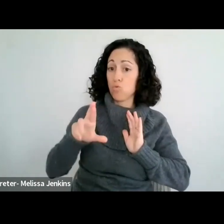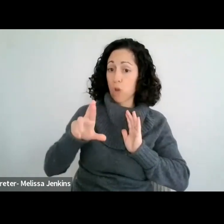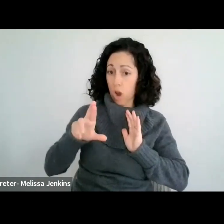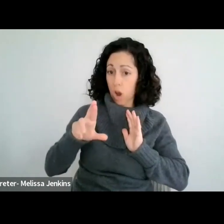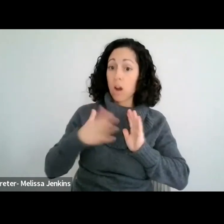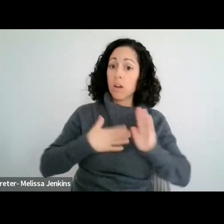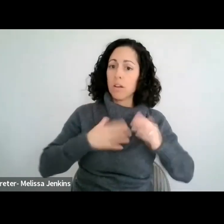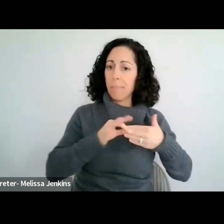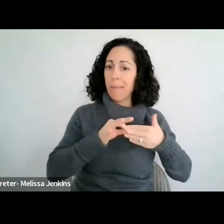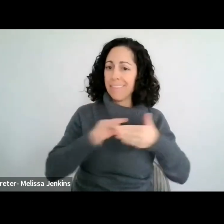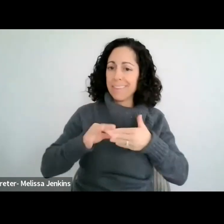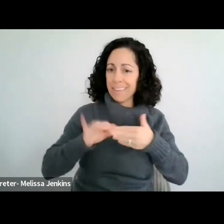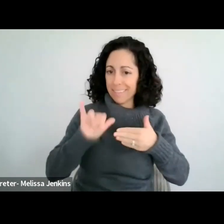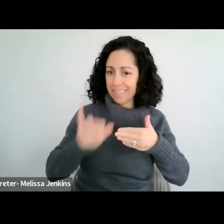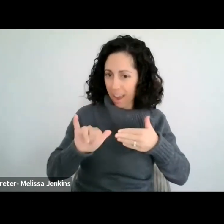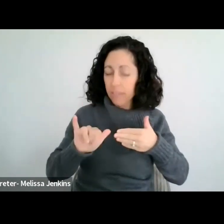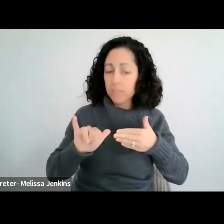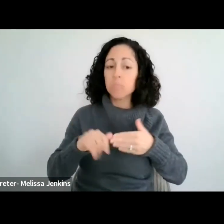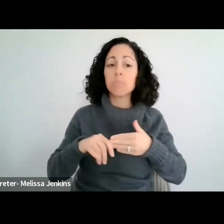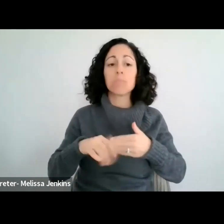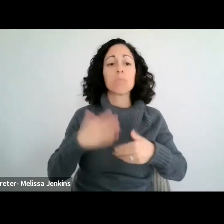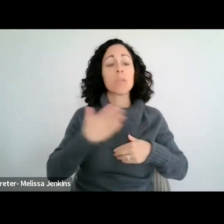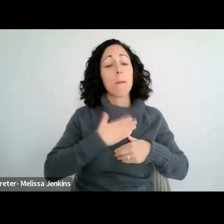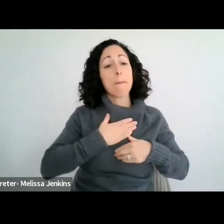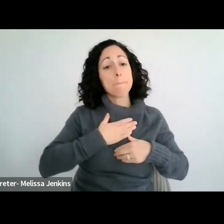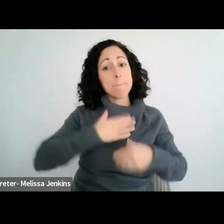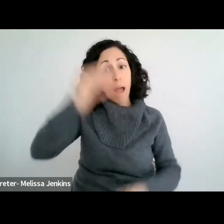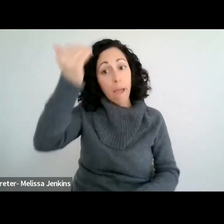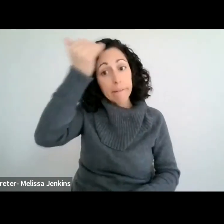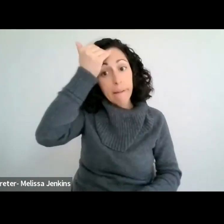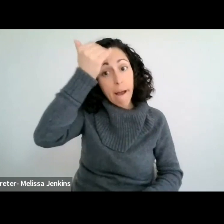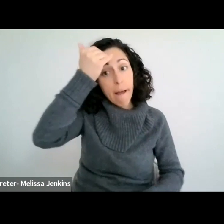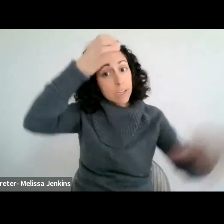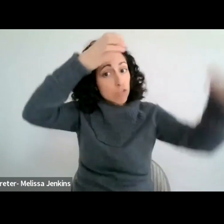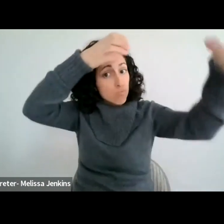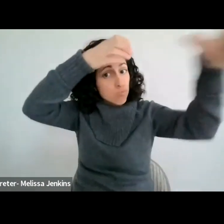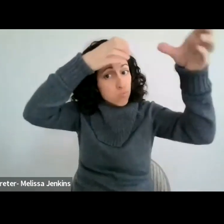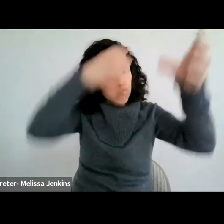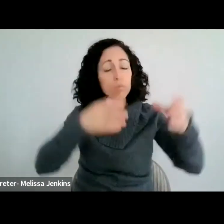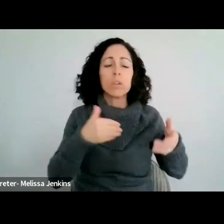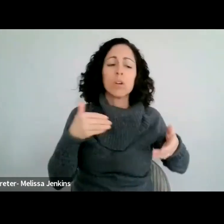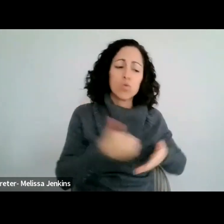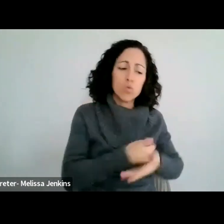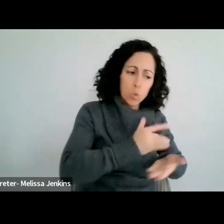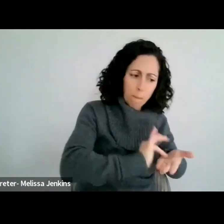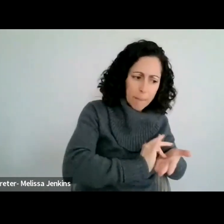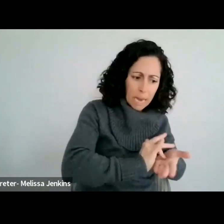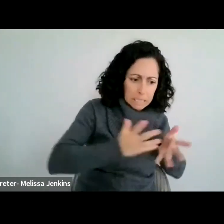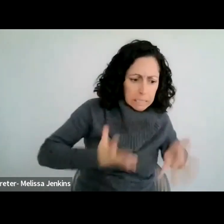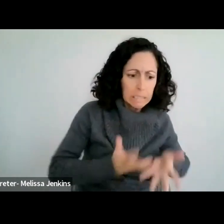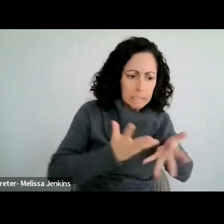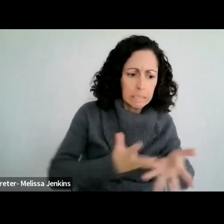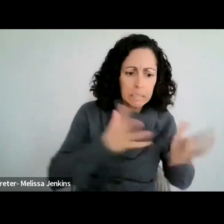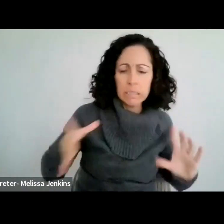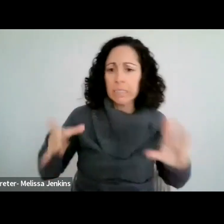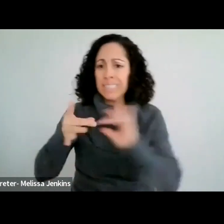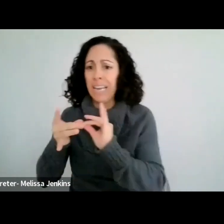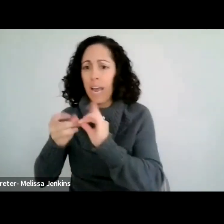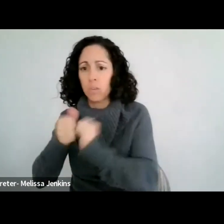My expertise is in driving the development of new medicines to bring them to the patient.